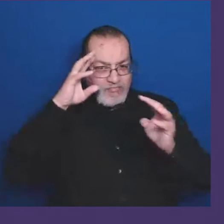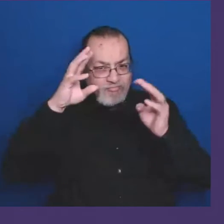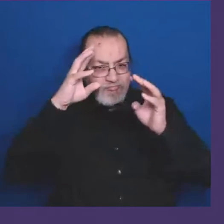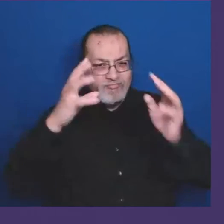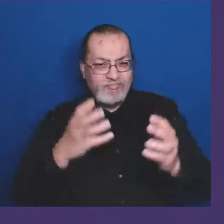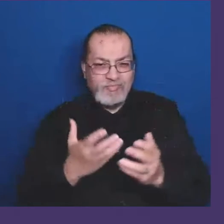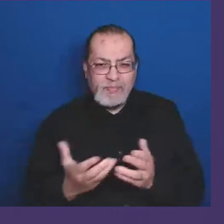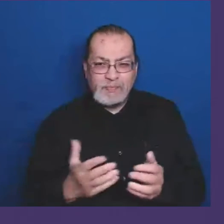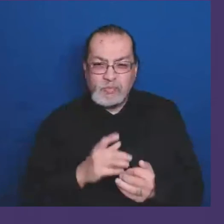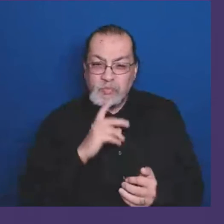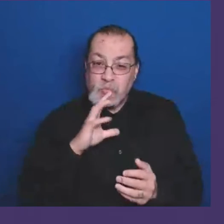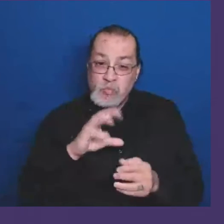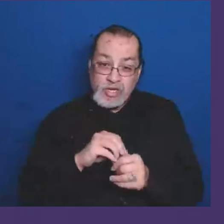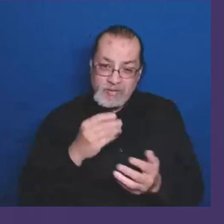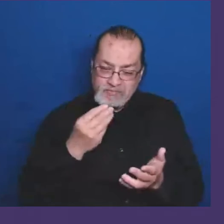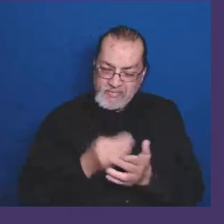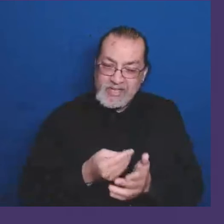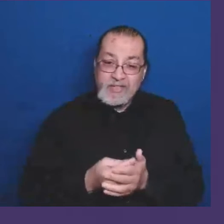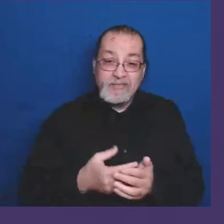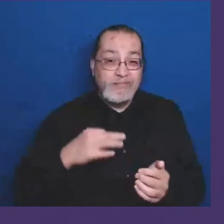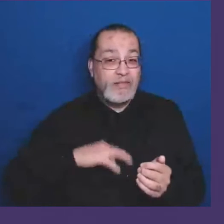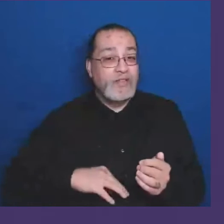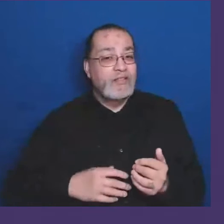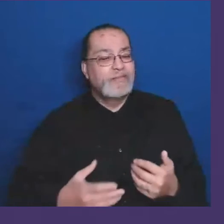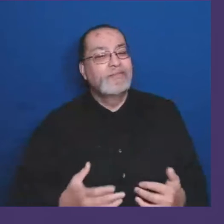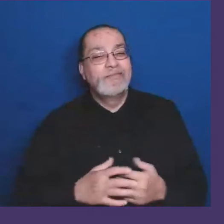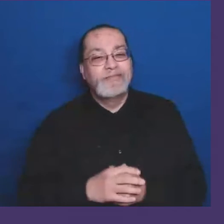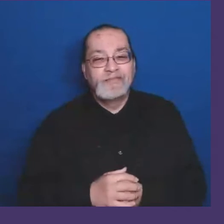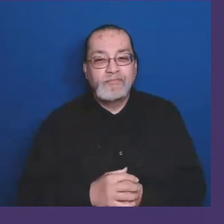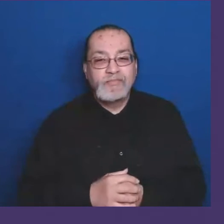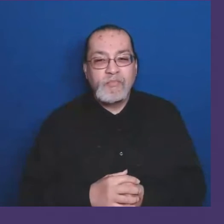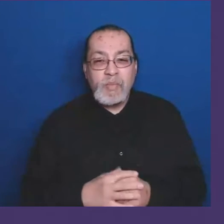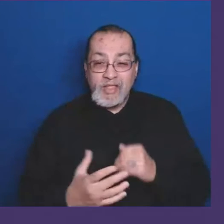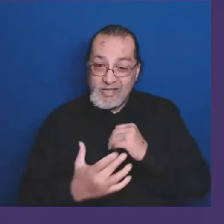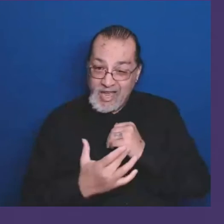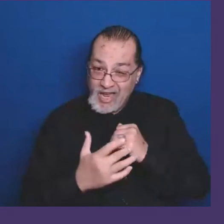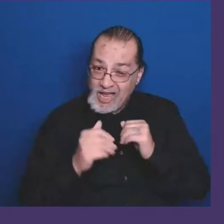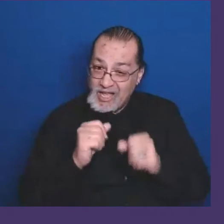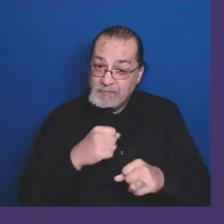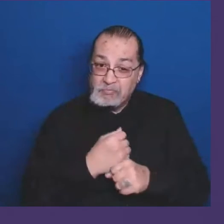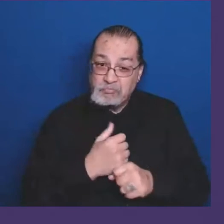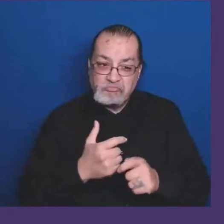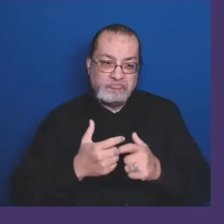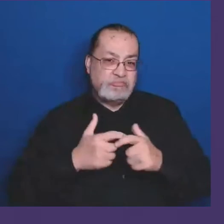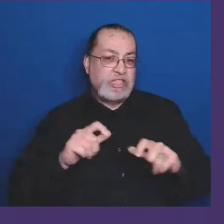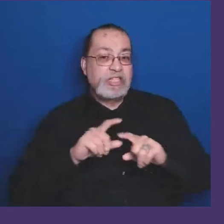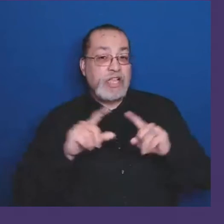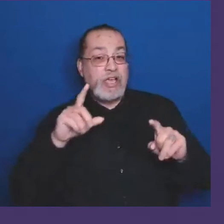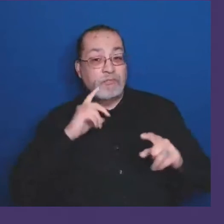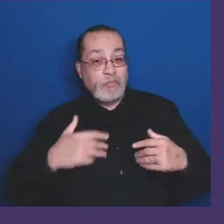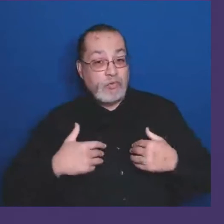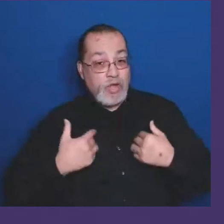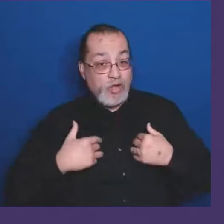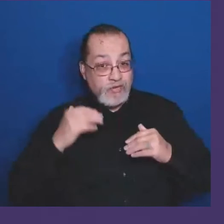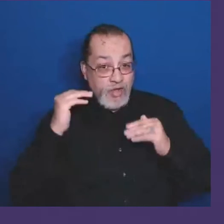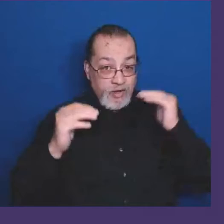Elizabeth Wilkins: Technology can make such a difference to young adults with learning disabilities, which helps break down barriers. Keiran Gellard: I went in